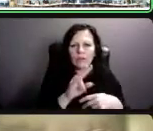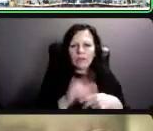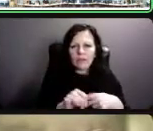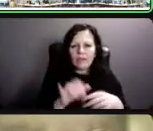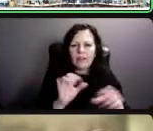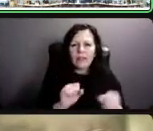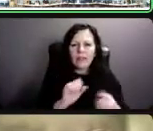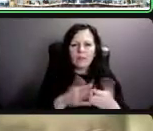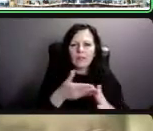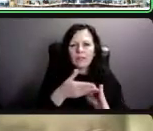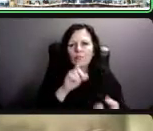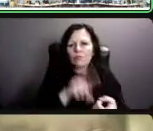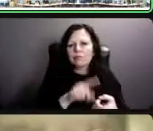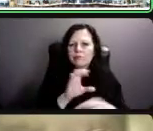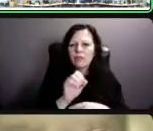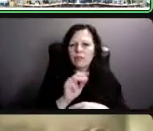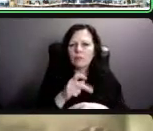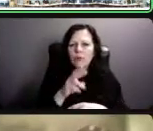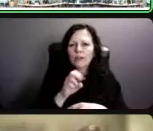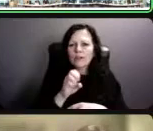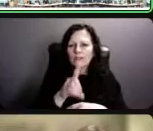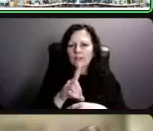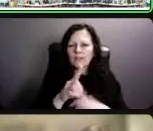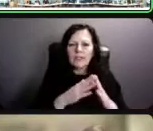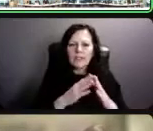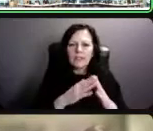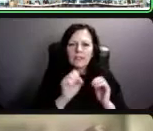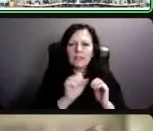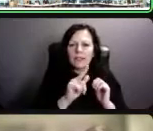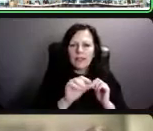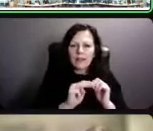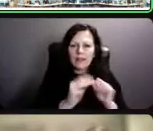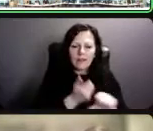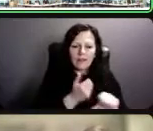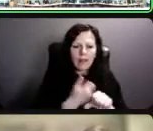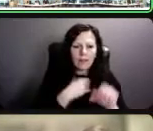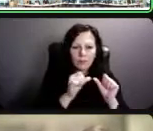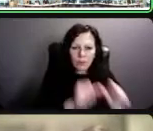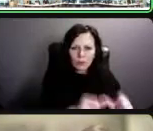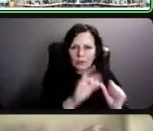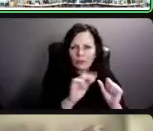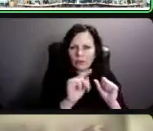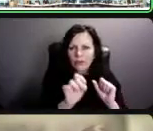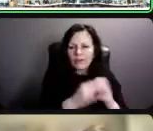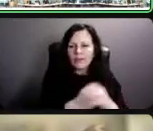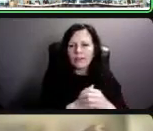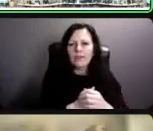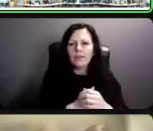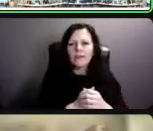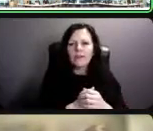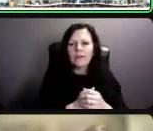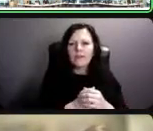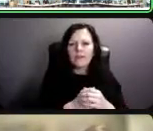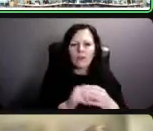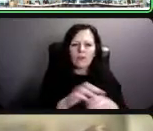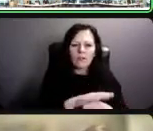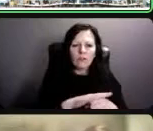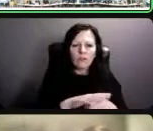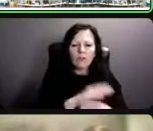CONGRESSIONAL ROADBLOCKS AND